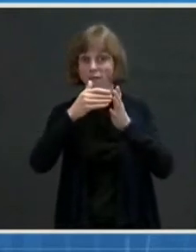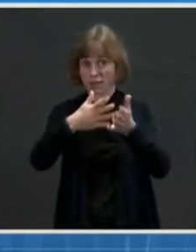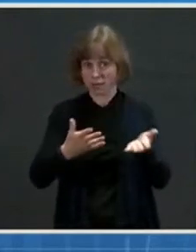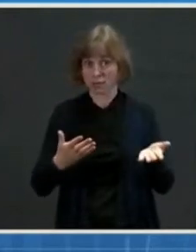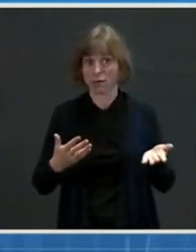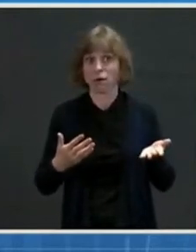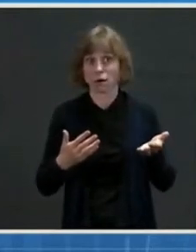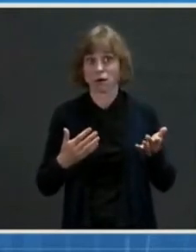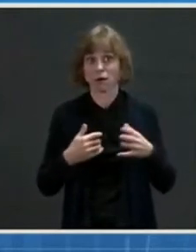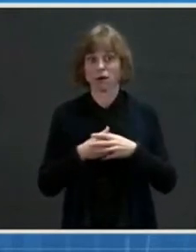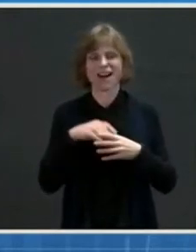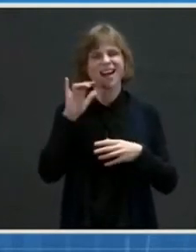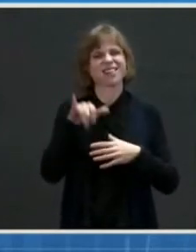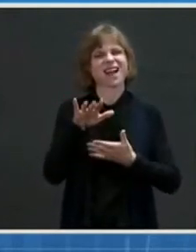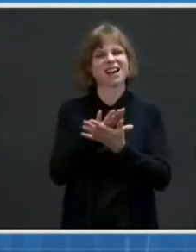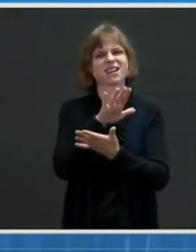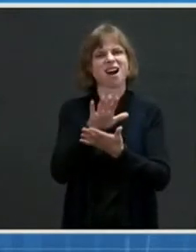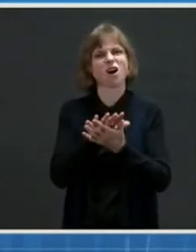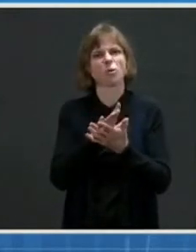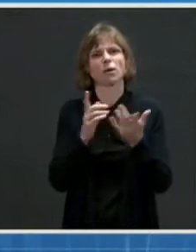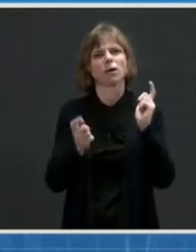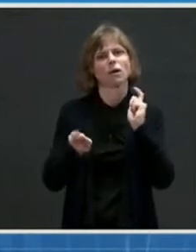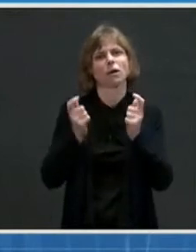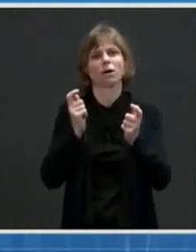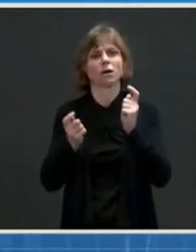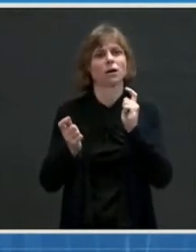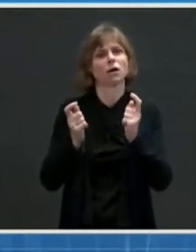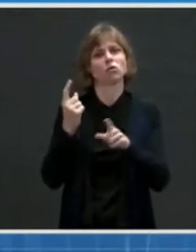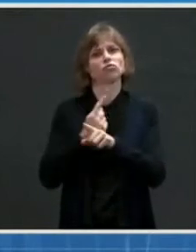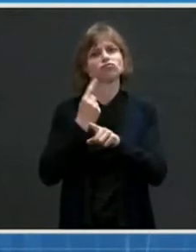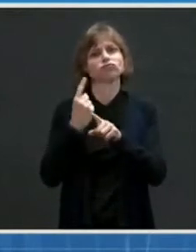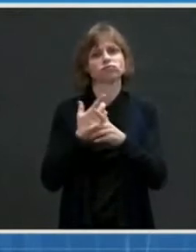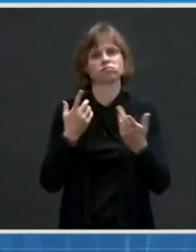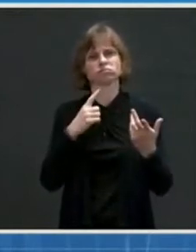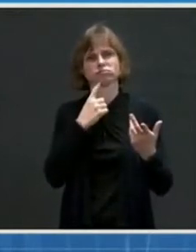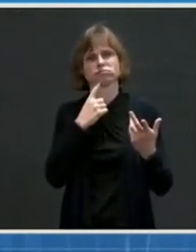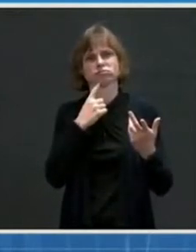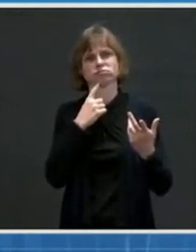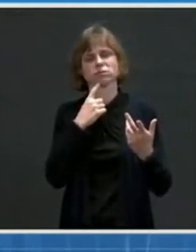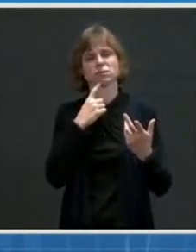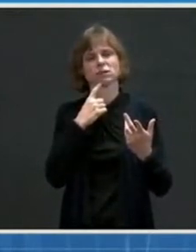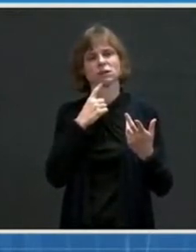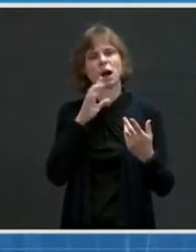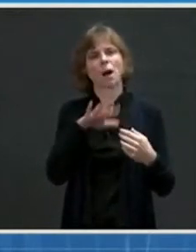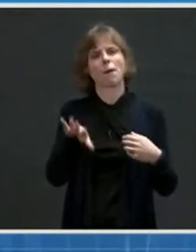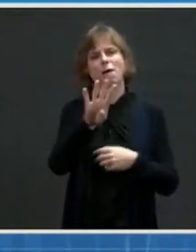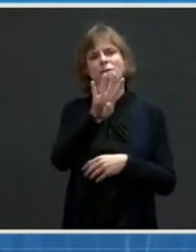LITERATURE, AND UPDATED IN MEANINGFULLY IN VERY FREQUENT INTERVALS.